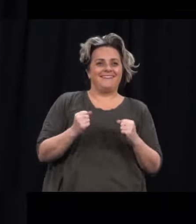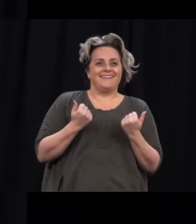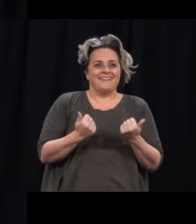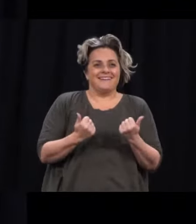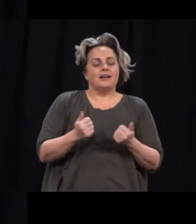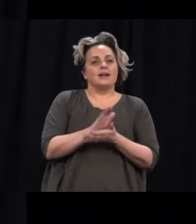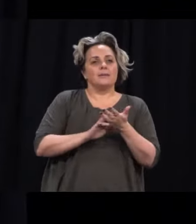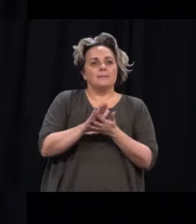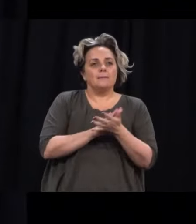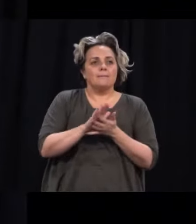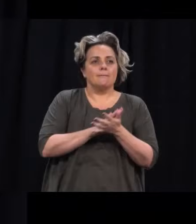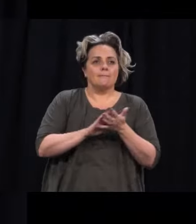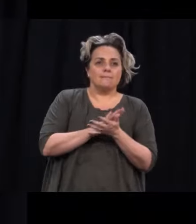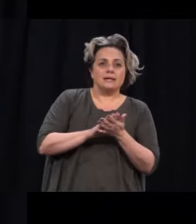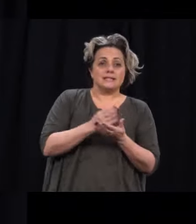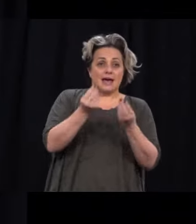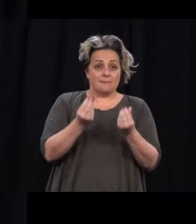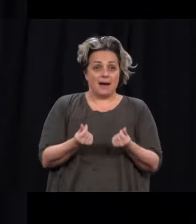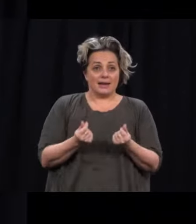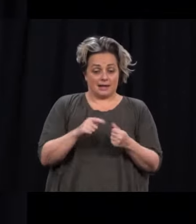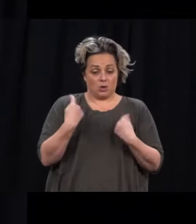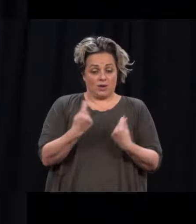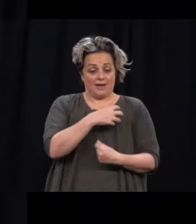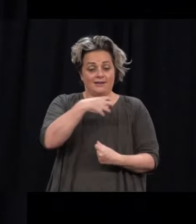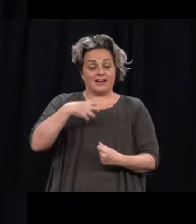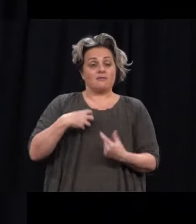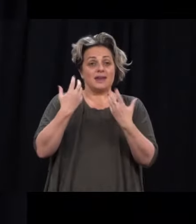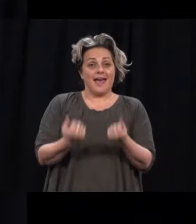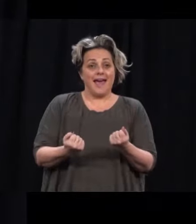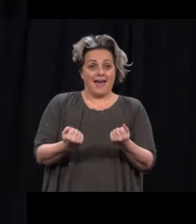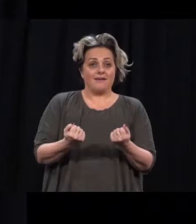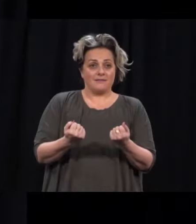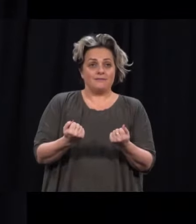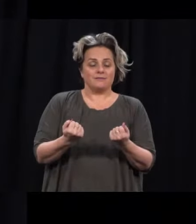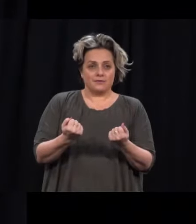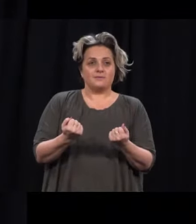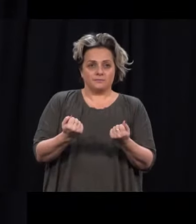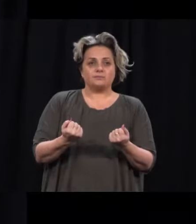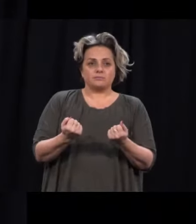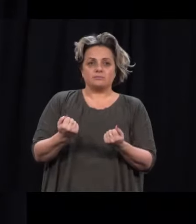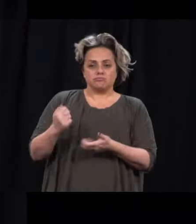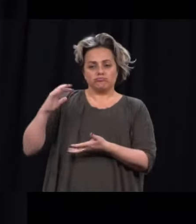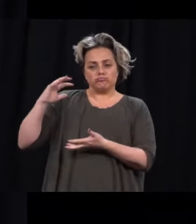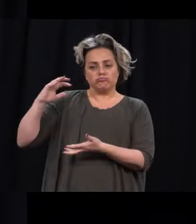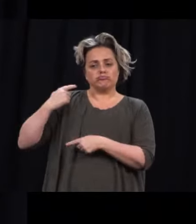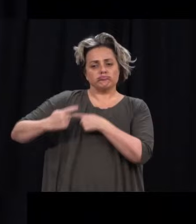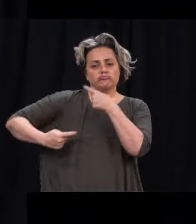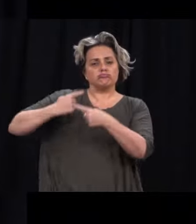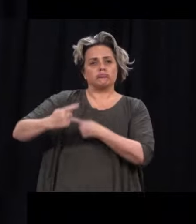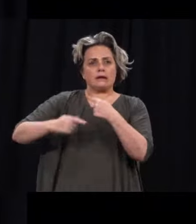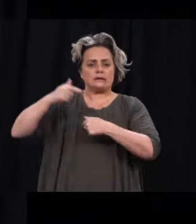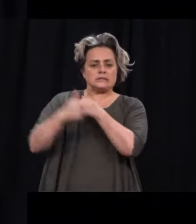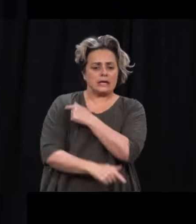and reassure people that is not the only funding available to the government. The economy has recovered sufficiently well.